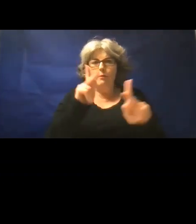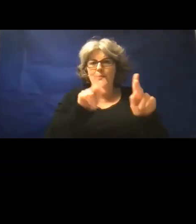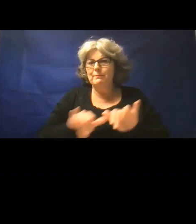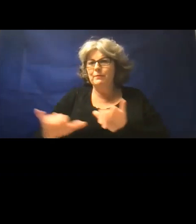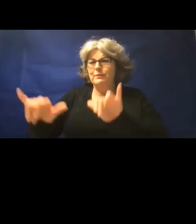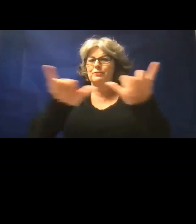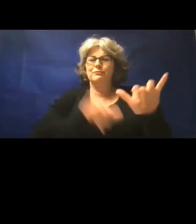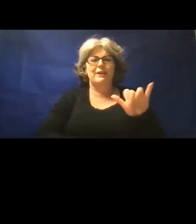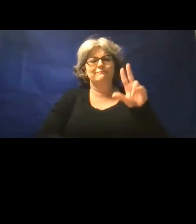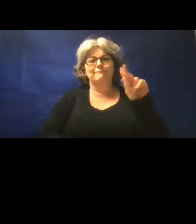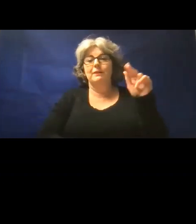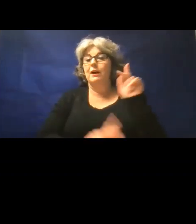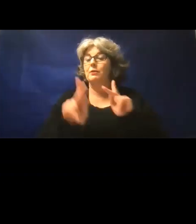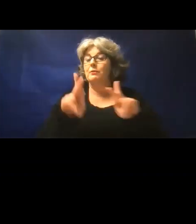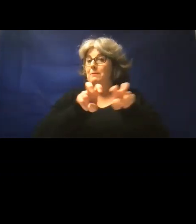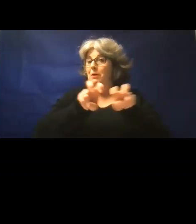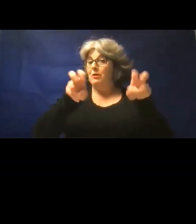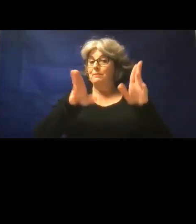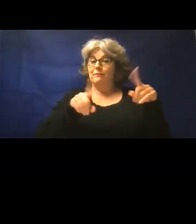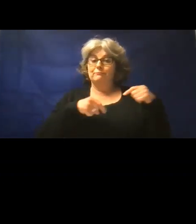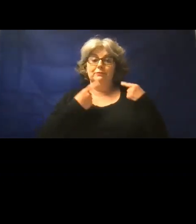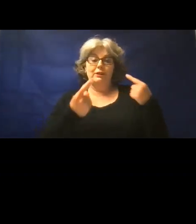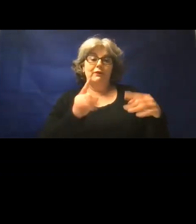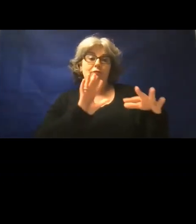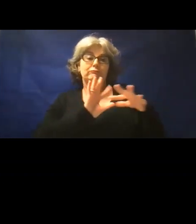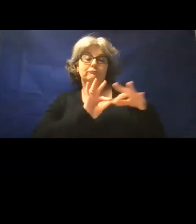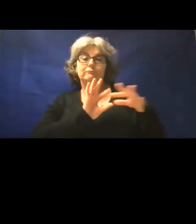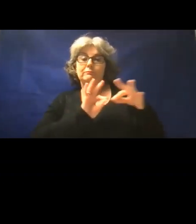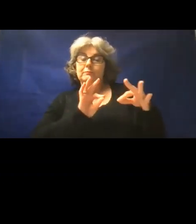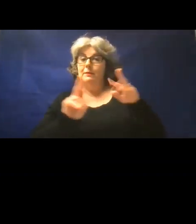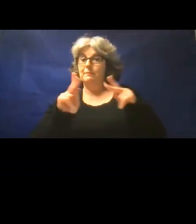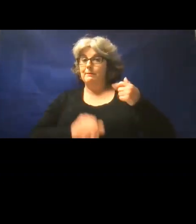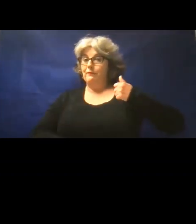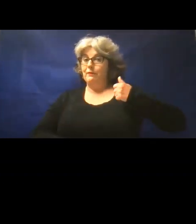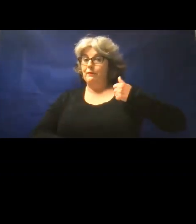as other people on the panel have mentioned our Canadian, Australian, UK,